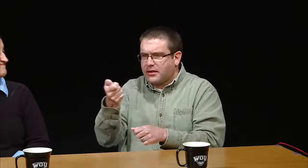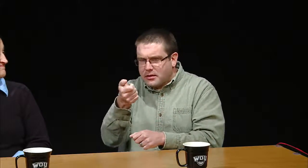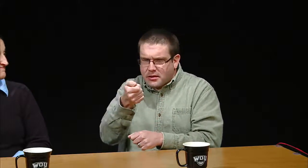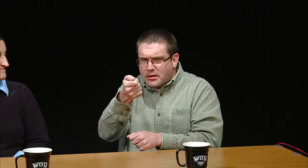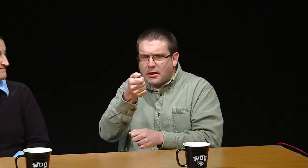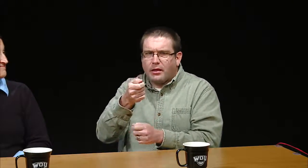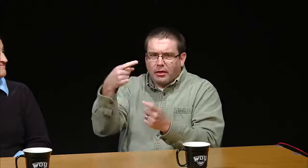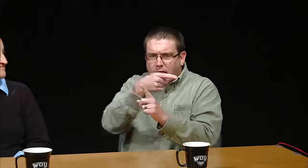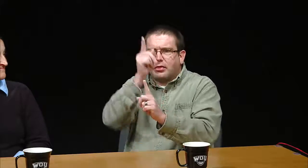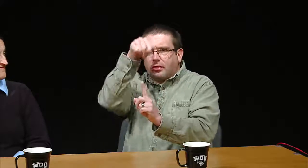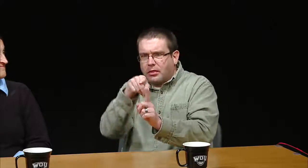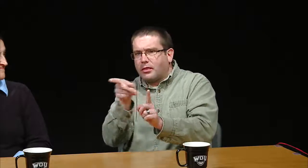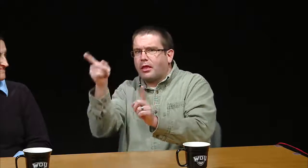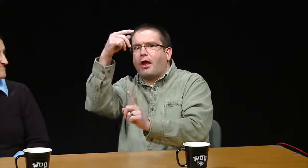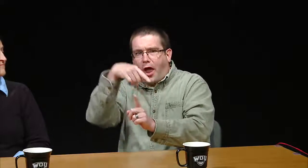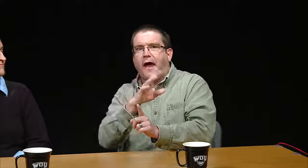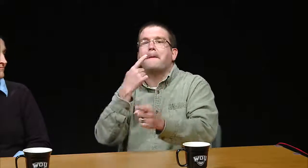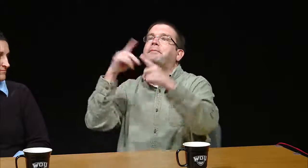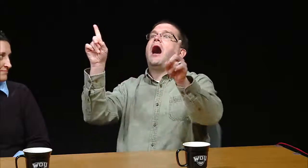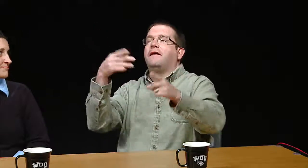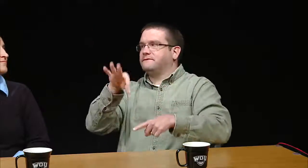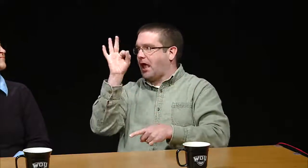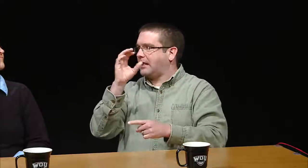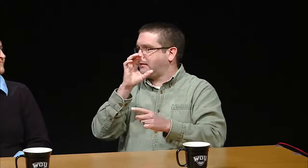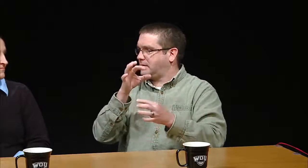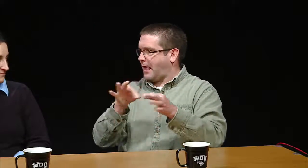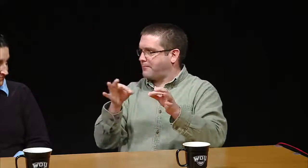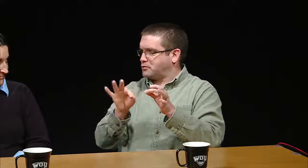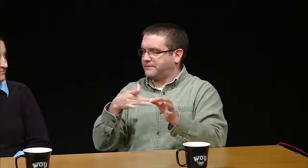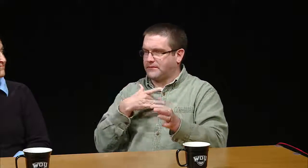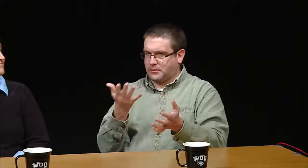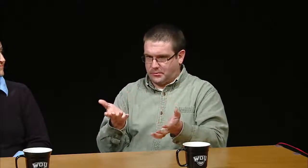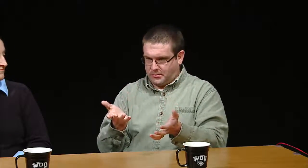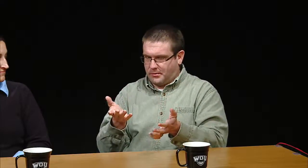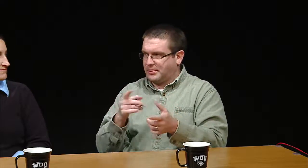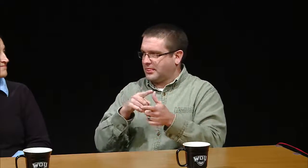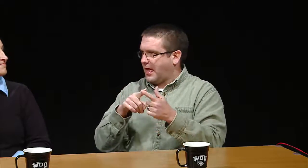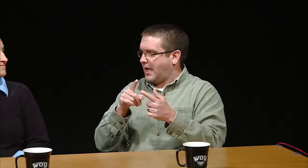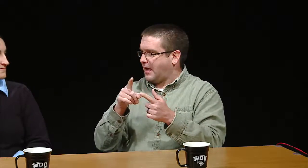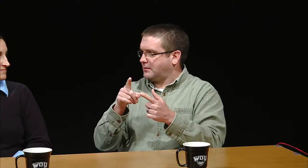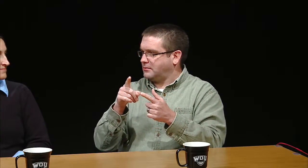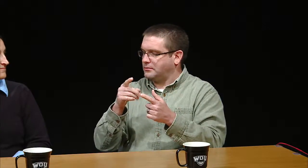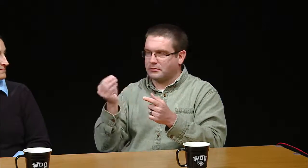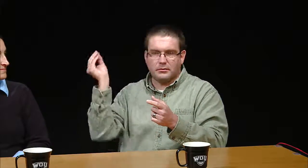Those are our two primary captioning software programs that we use.